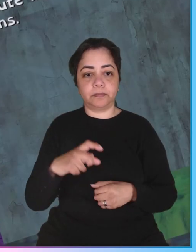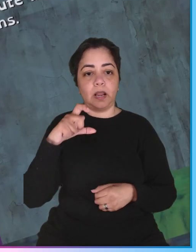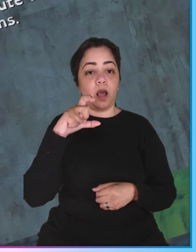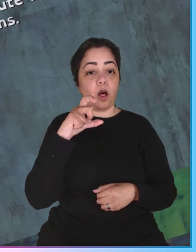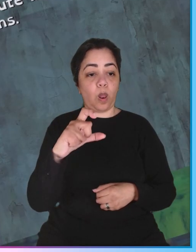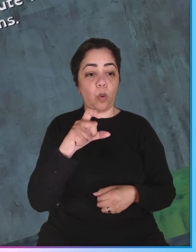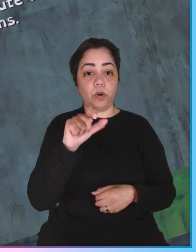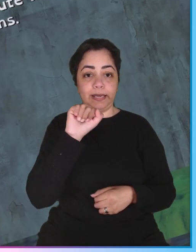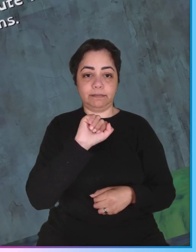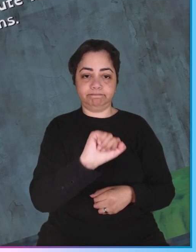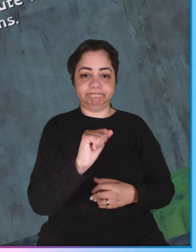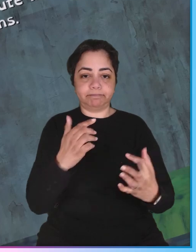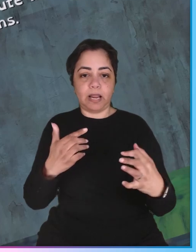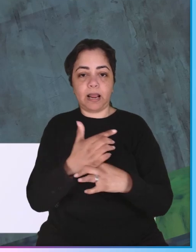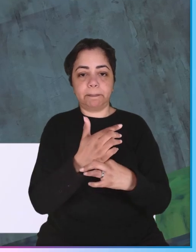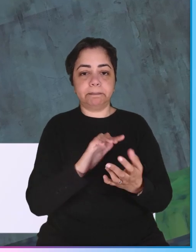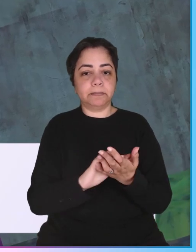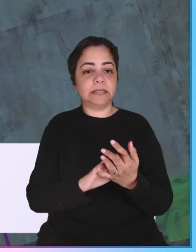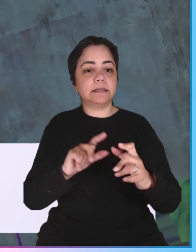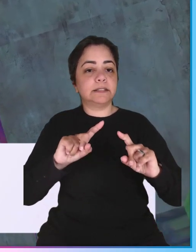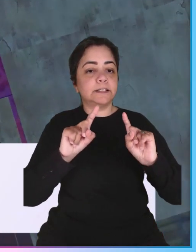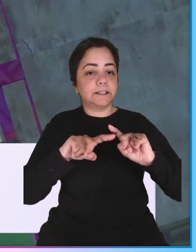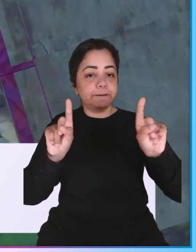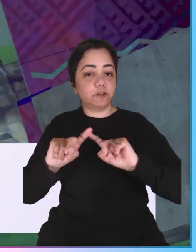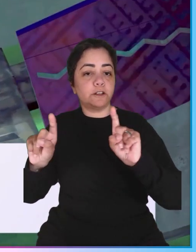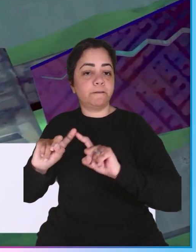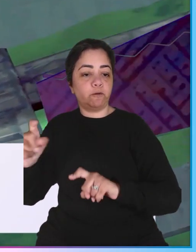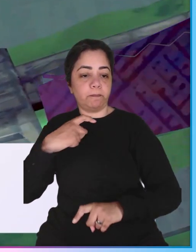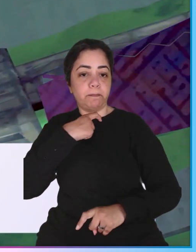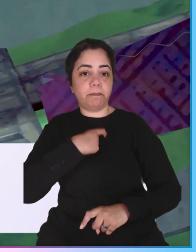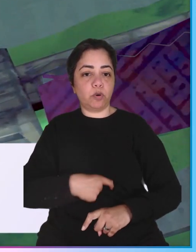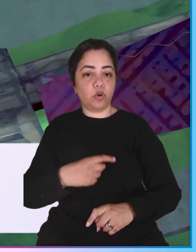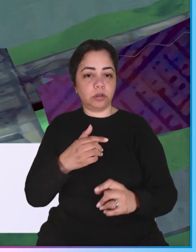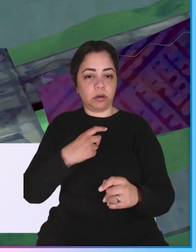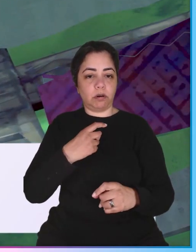We have a toggle for OpenDyslexic font for all of our text, to make our game more readable.